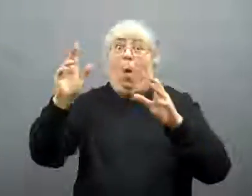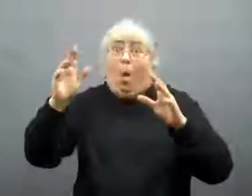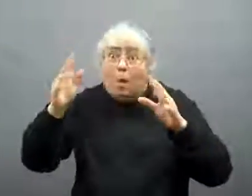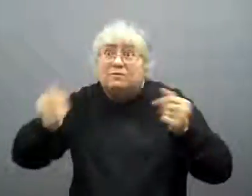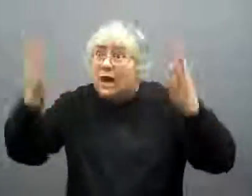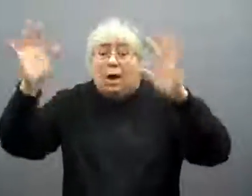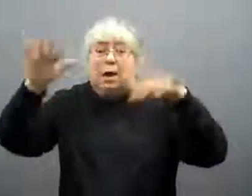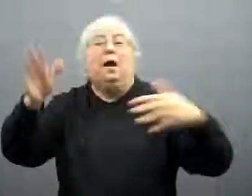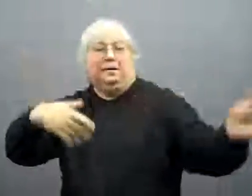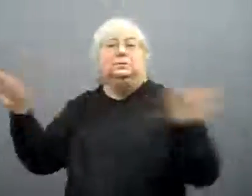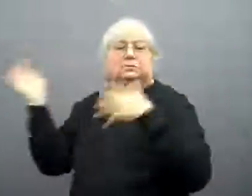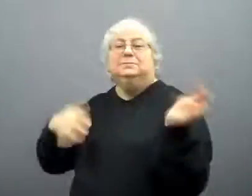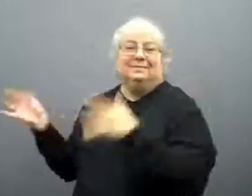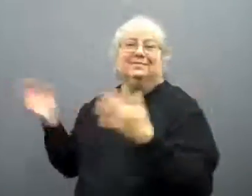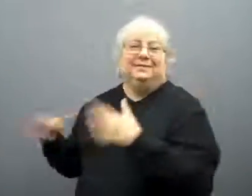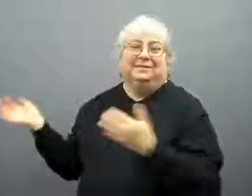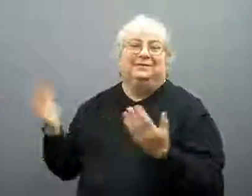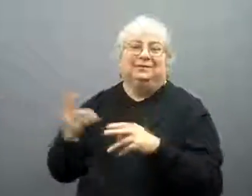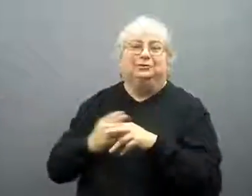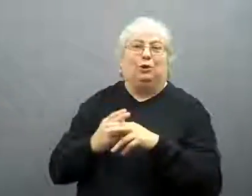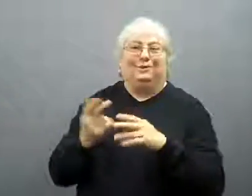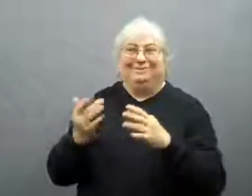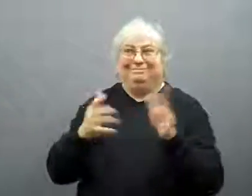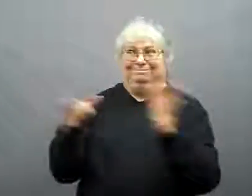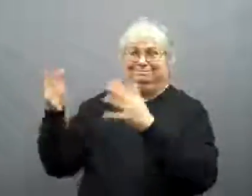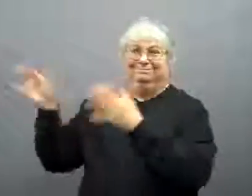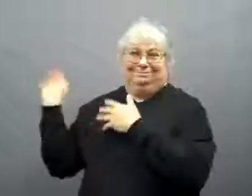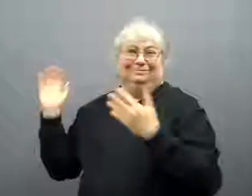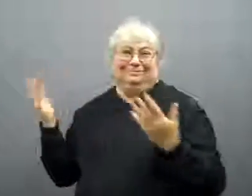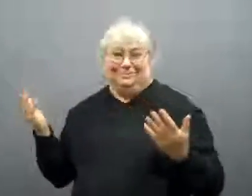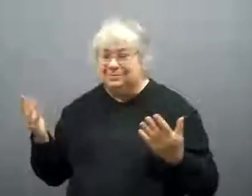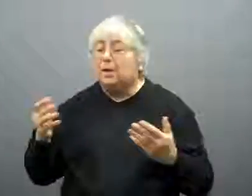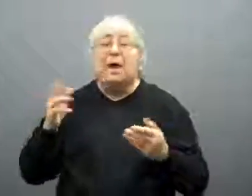but stopped blocking the way when they realized it was a fire.